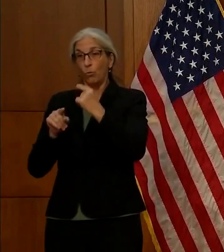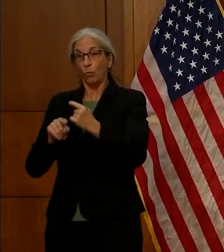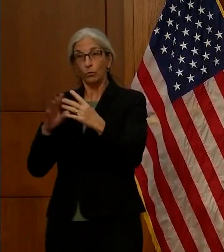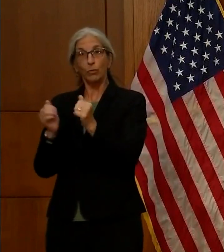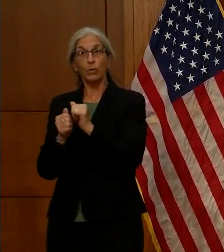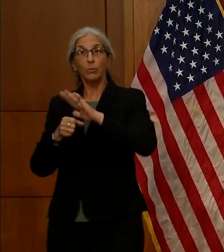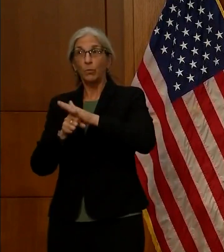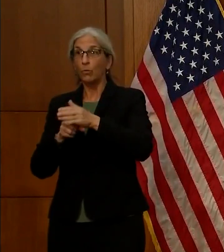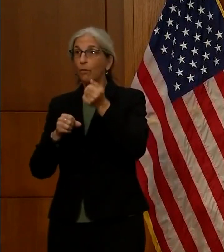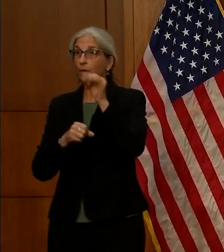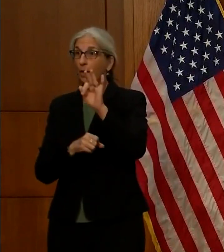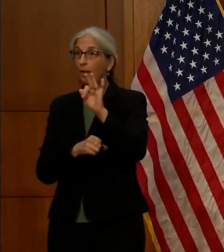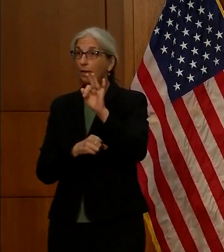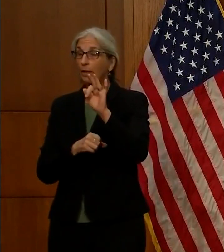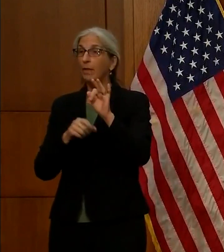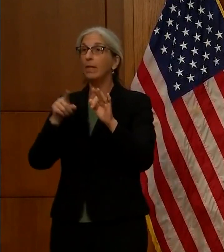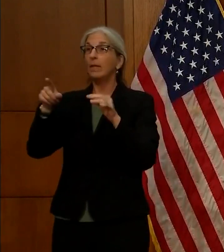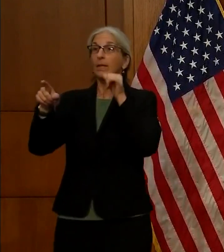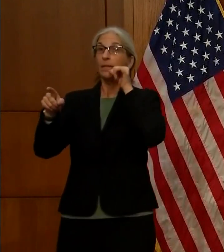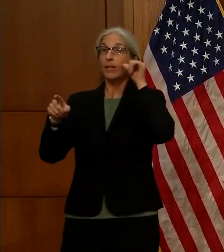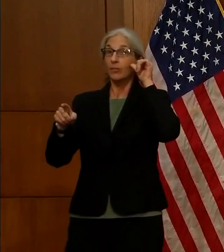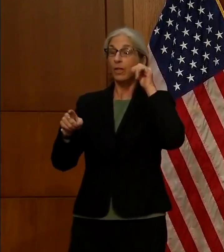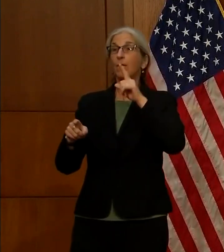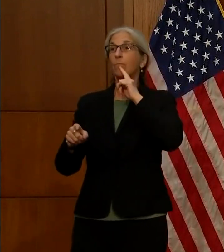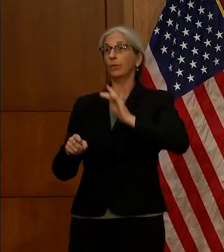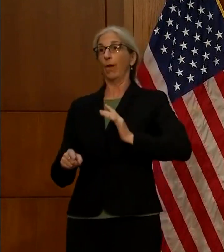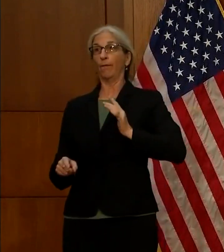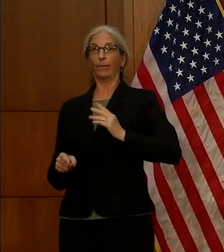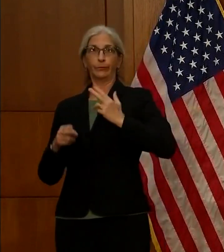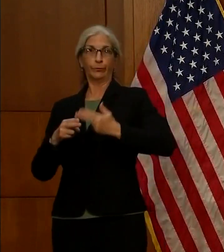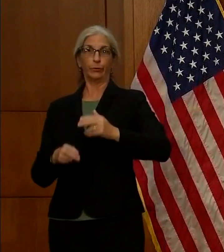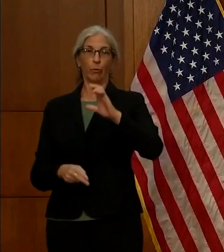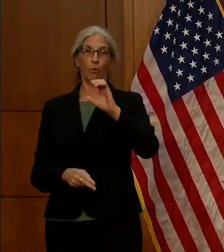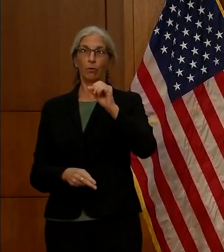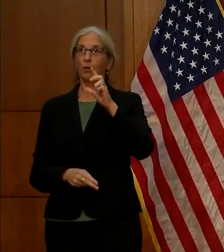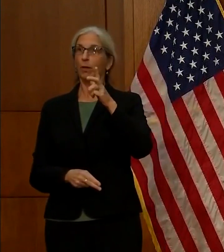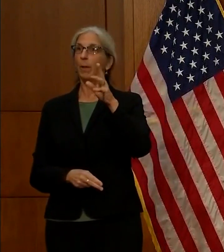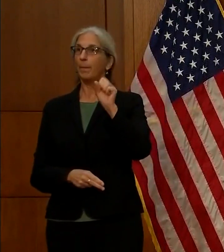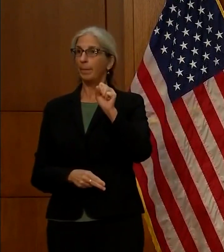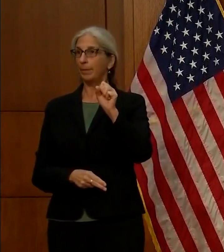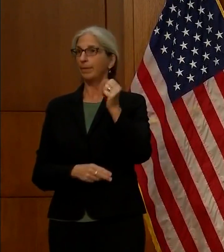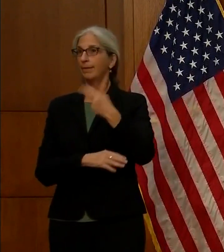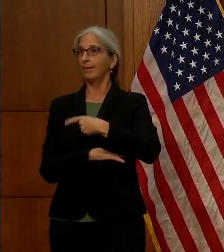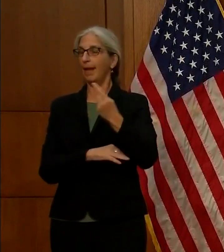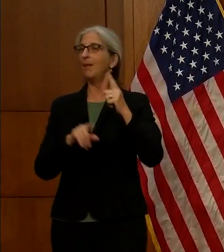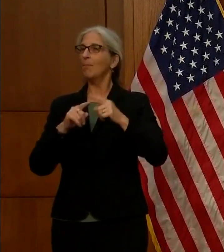PAINTING. YEAH THE SECOND PART YOUR QUESTION IT'S- YESTERDAY